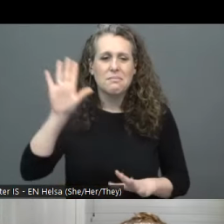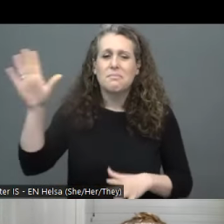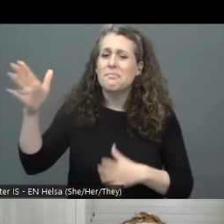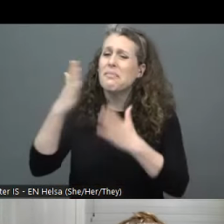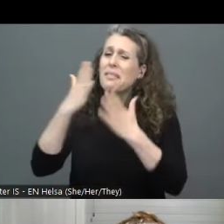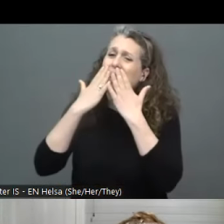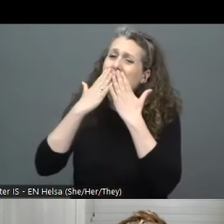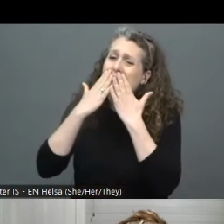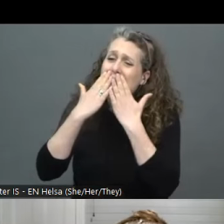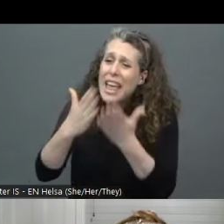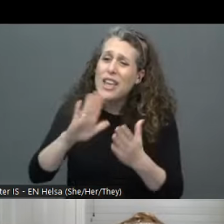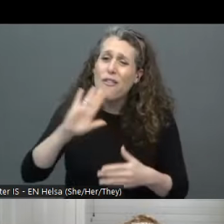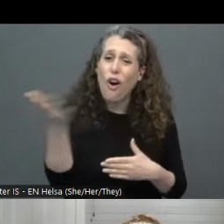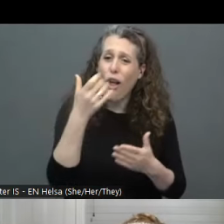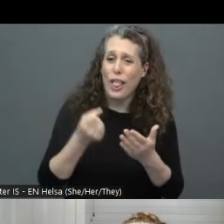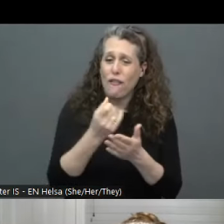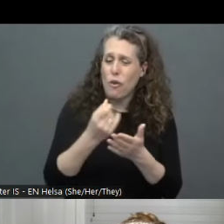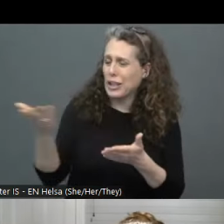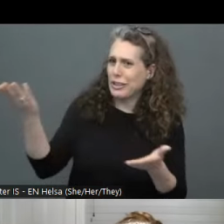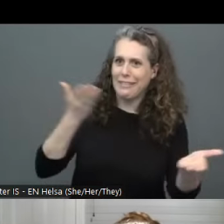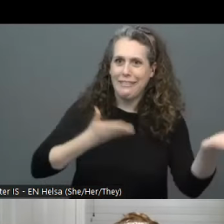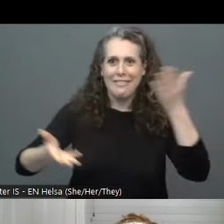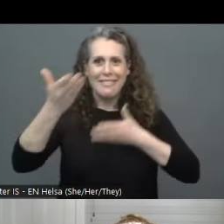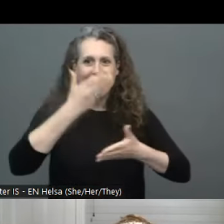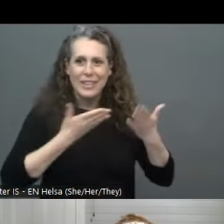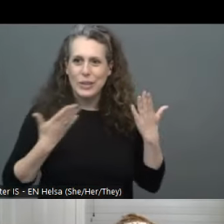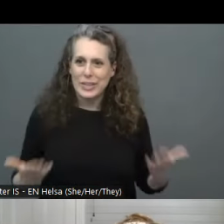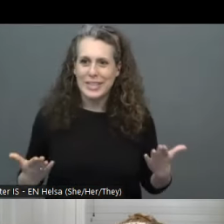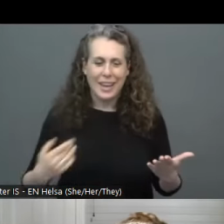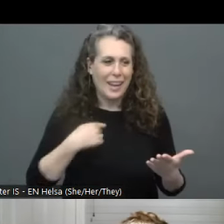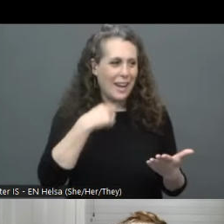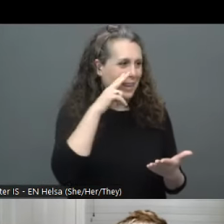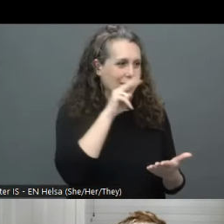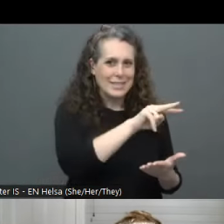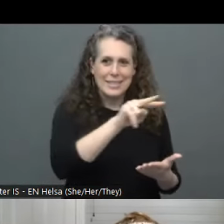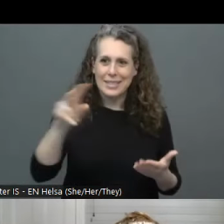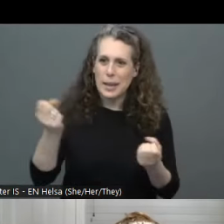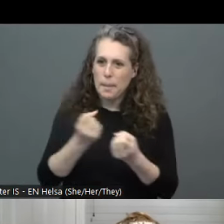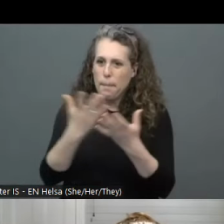are so many great initiatives happening across the community of people working on disability